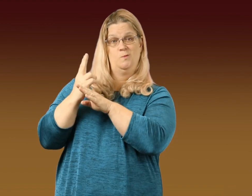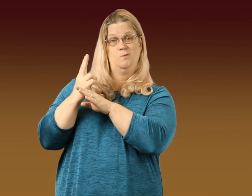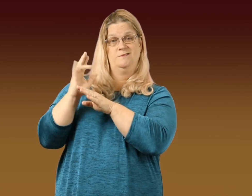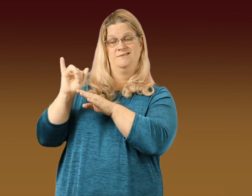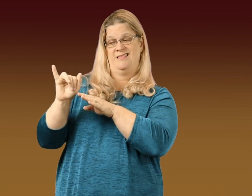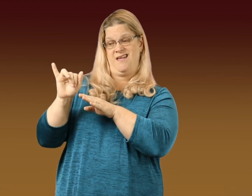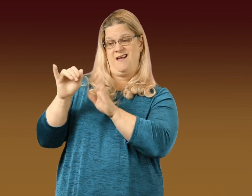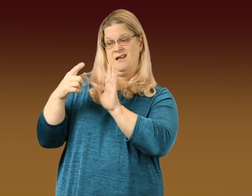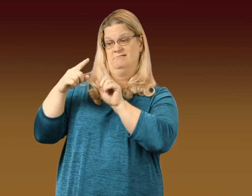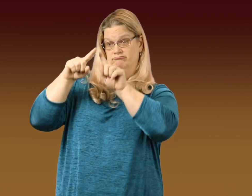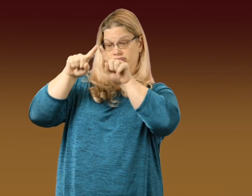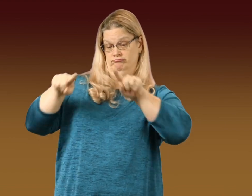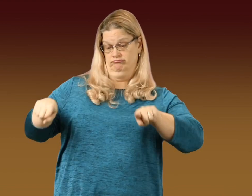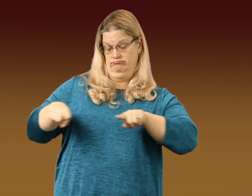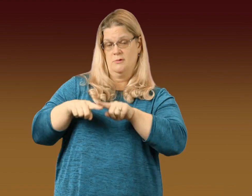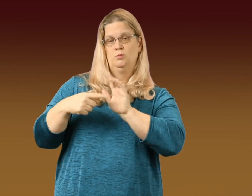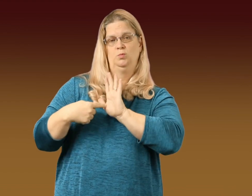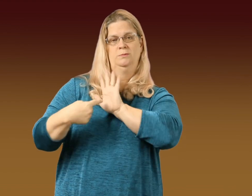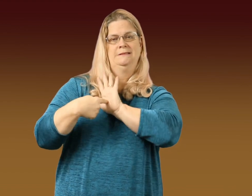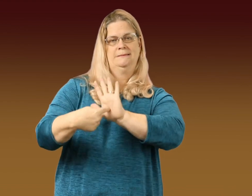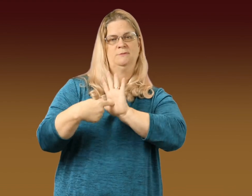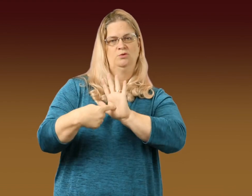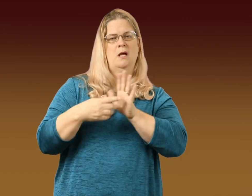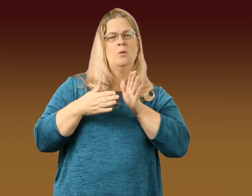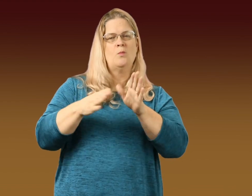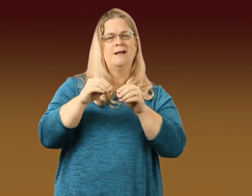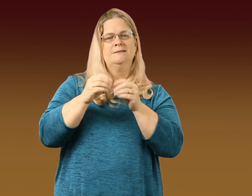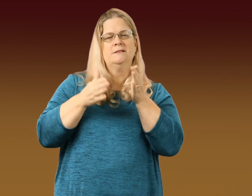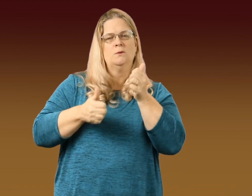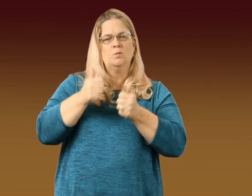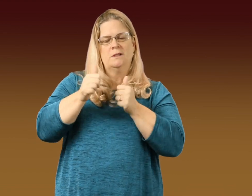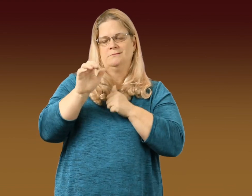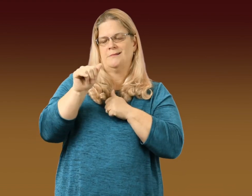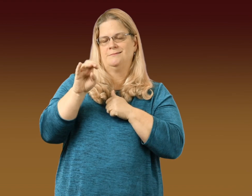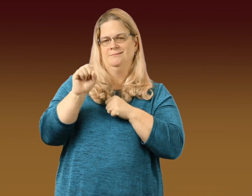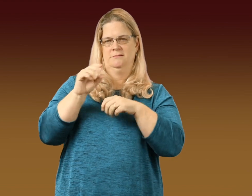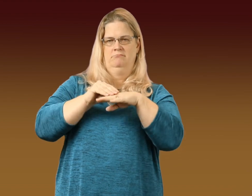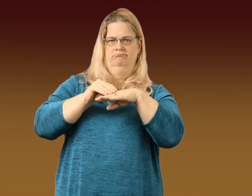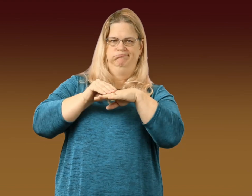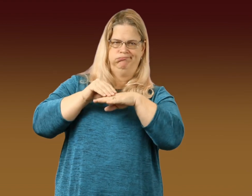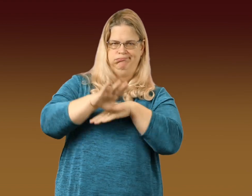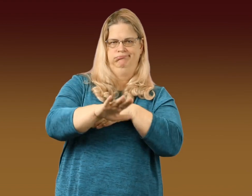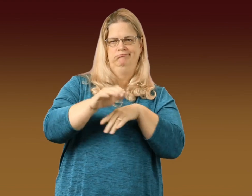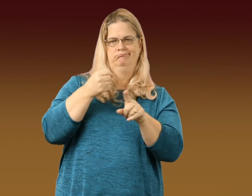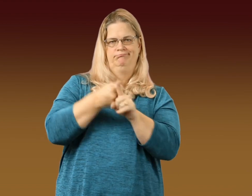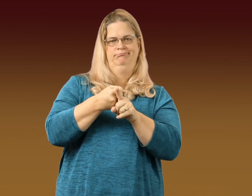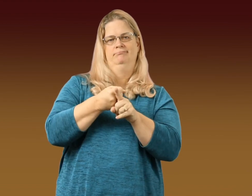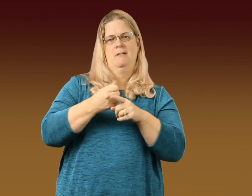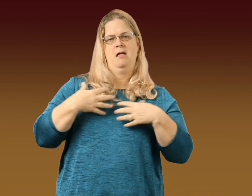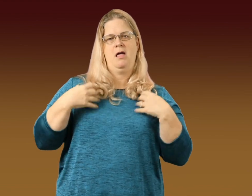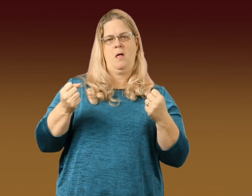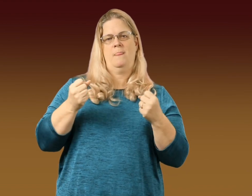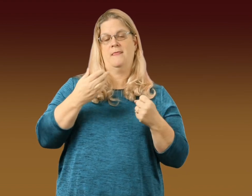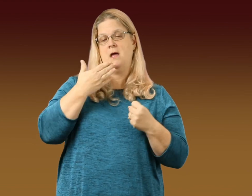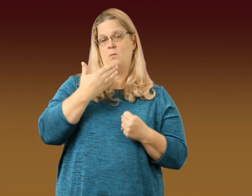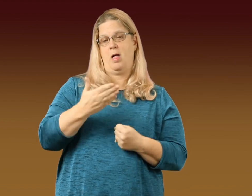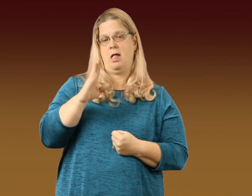and is used to demonstrate the ways in which adverse childhood experiences affect health